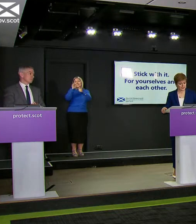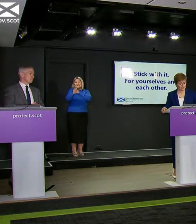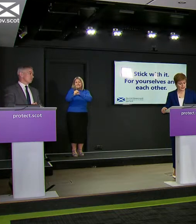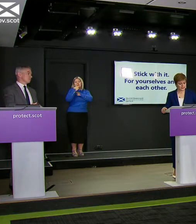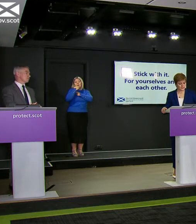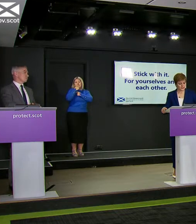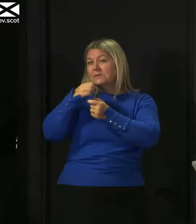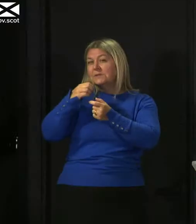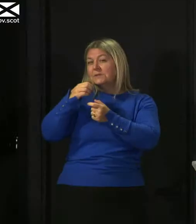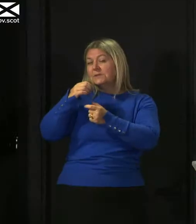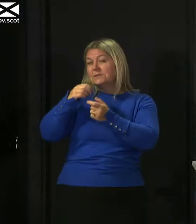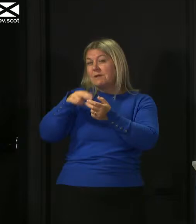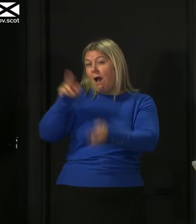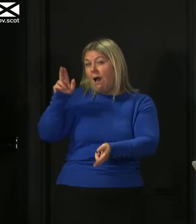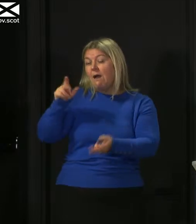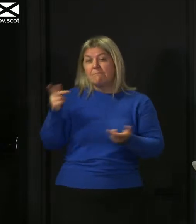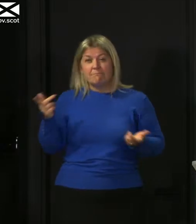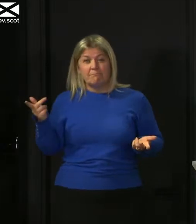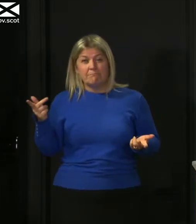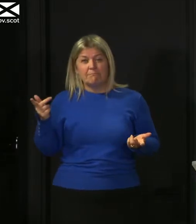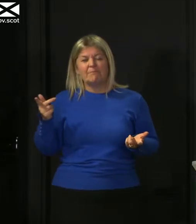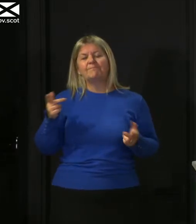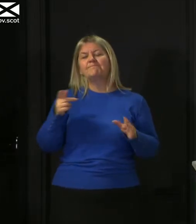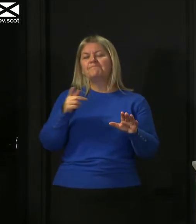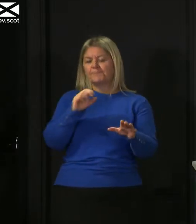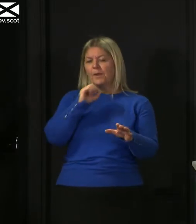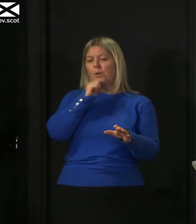I'm going to hand over to Gregor in a second just to say a little bit about the geographic